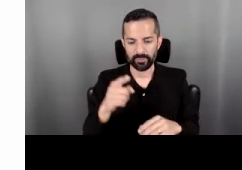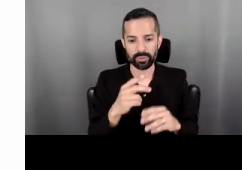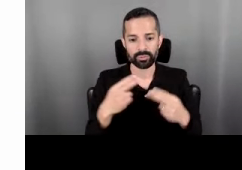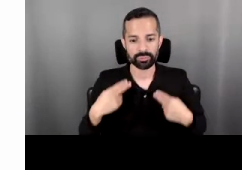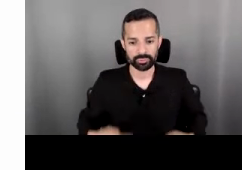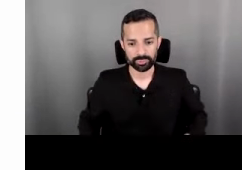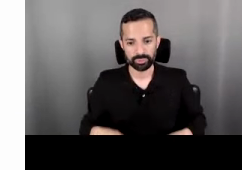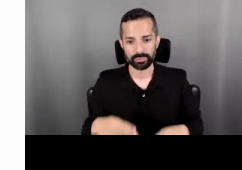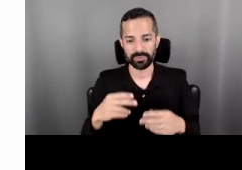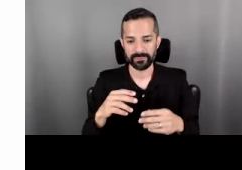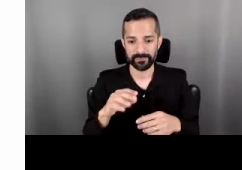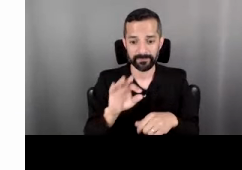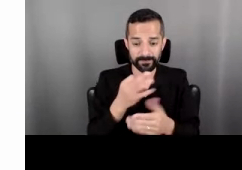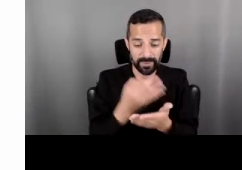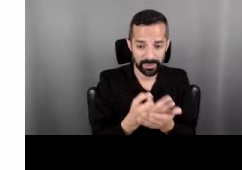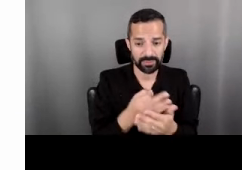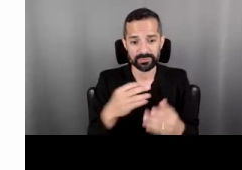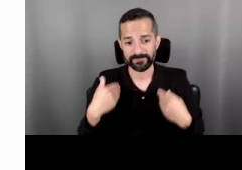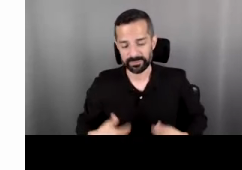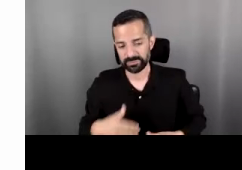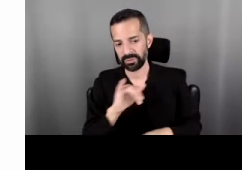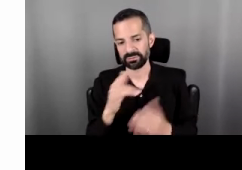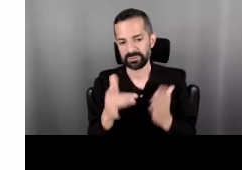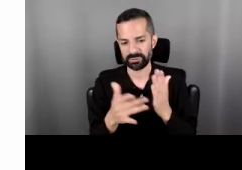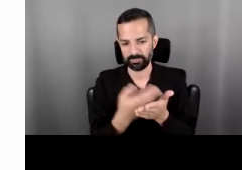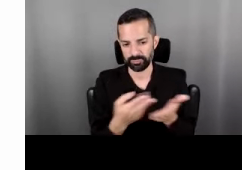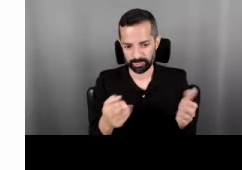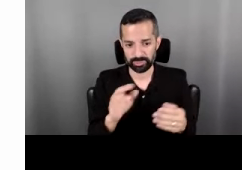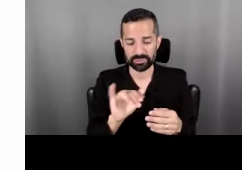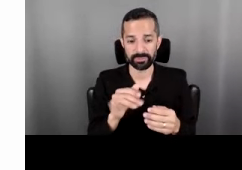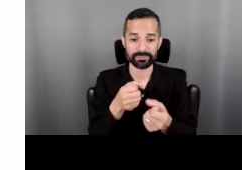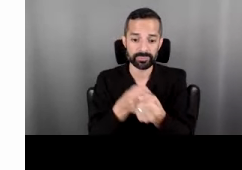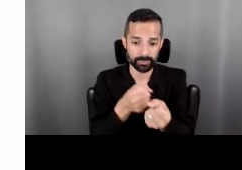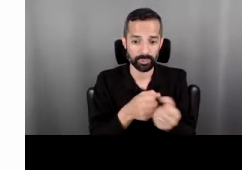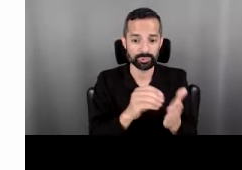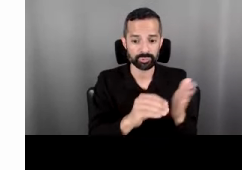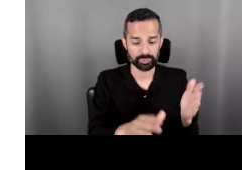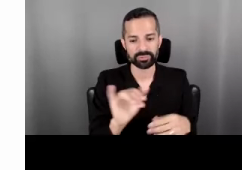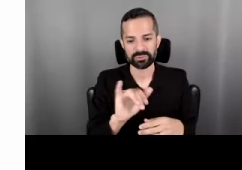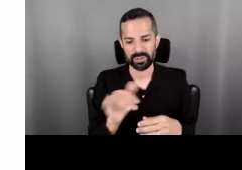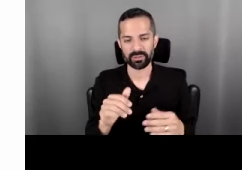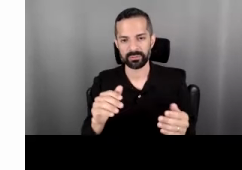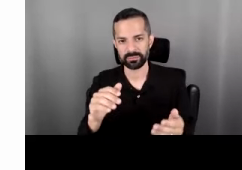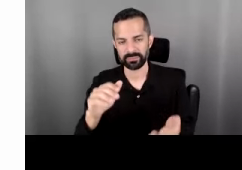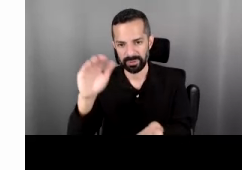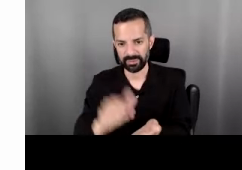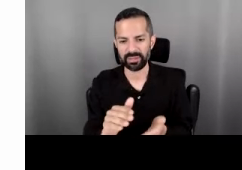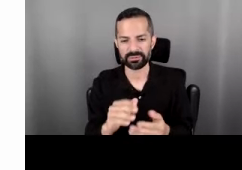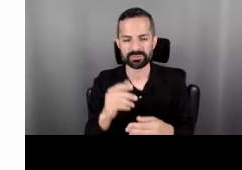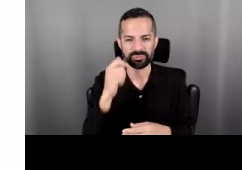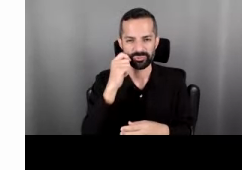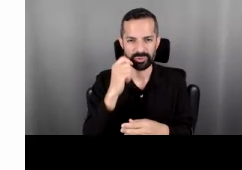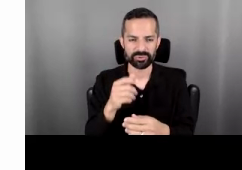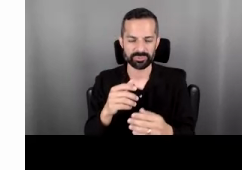that provides support for students and eliminating racial equity gaps with a few bullets here to give a bit